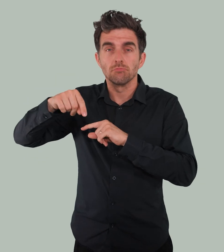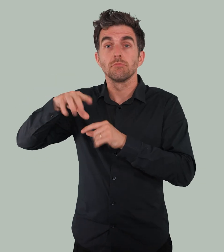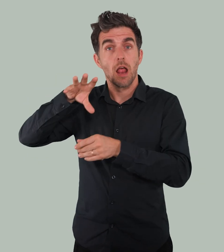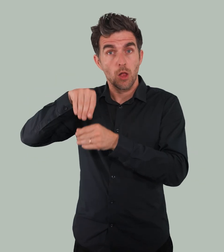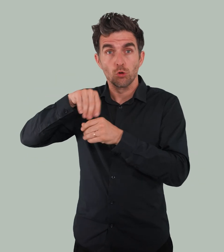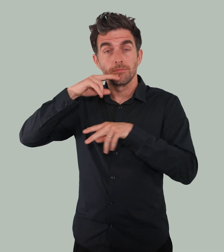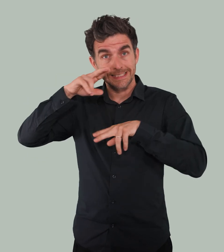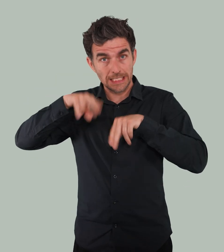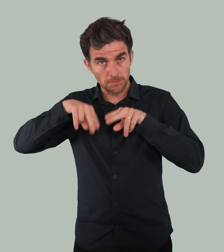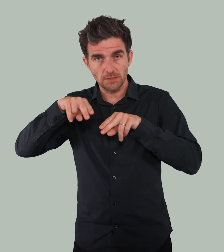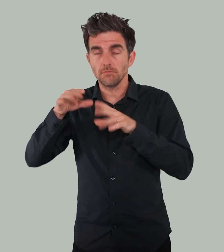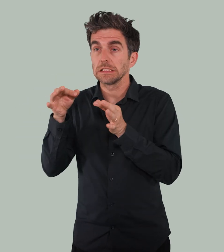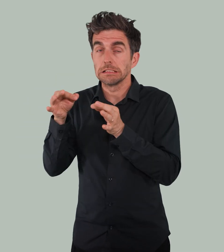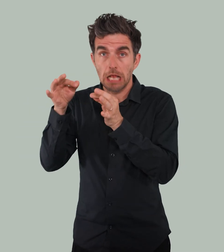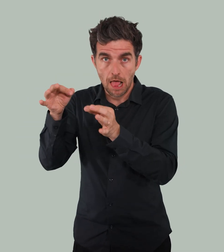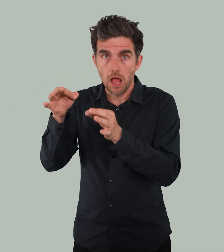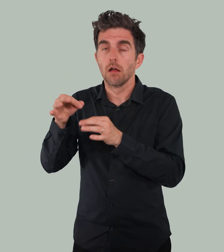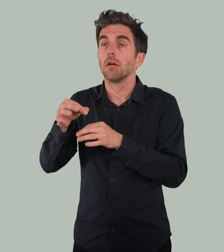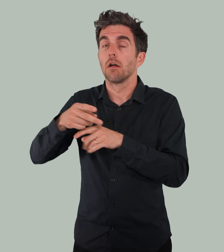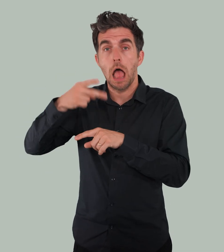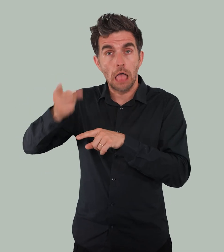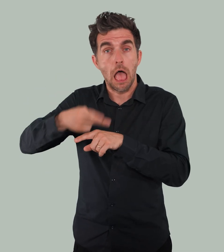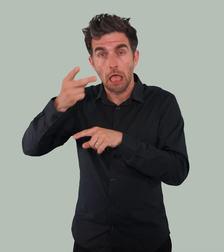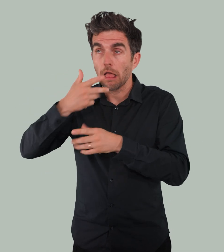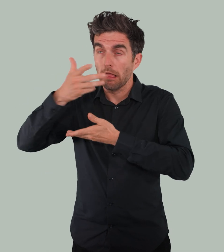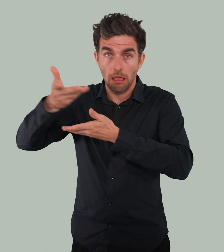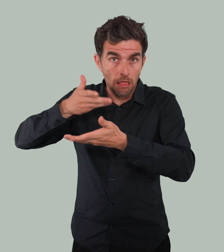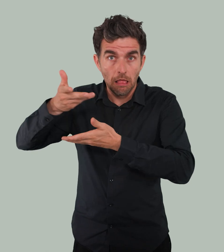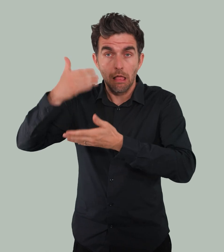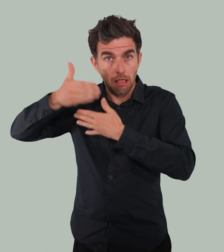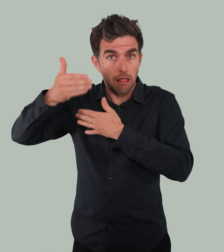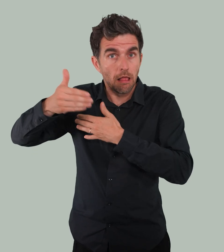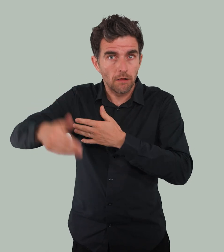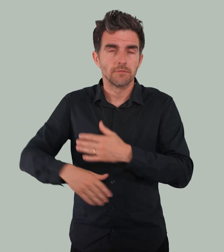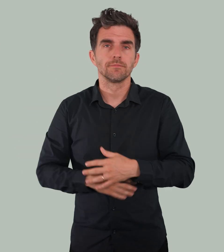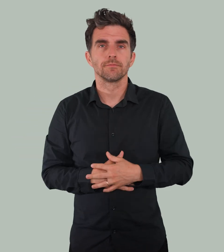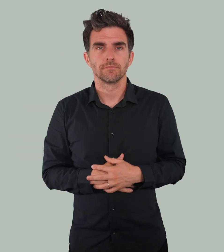including assessments, delays, and repeated engagement.